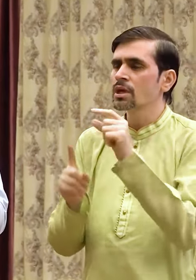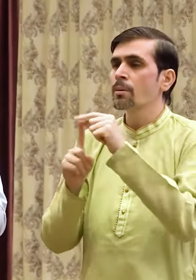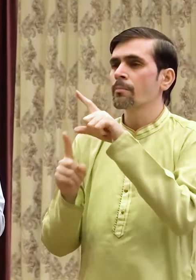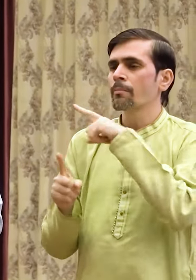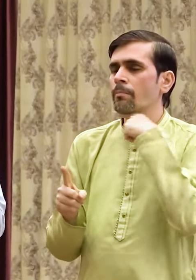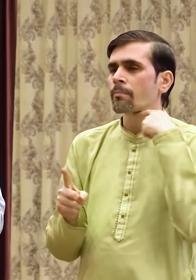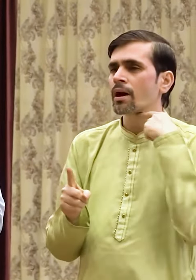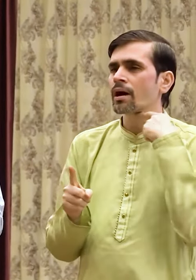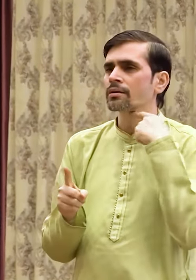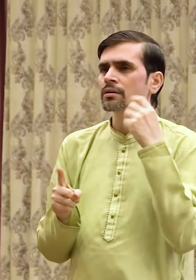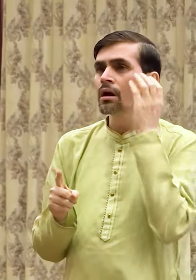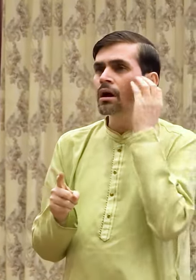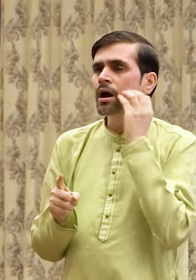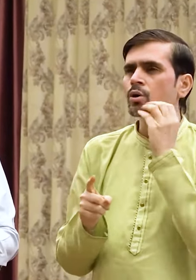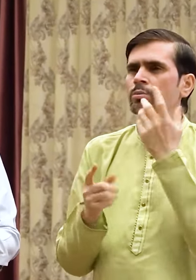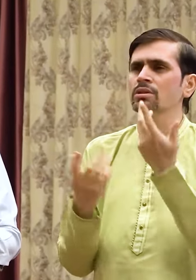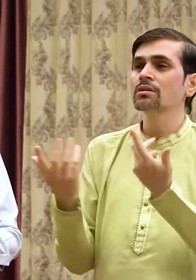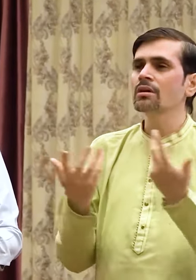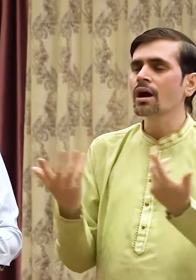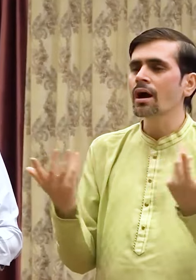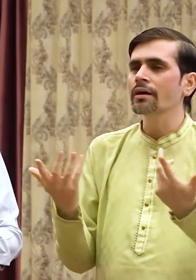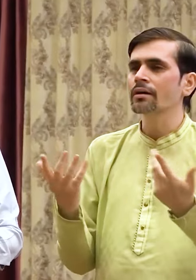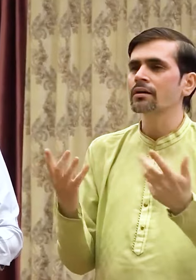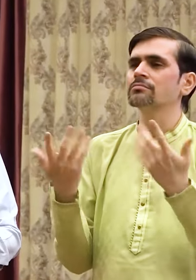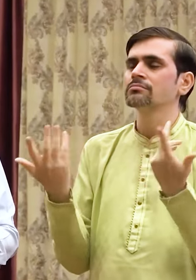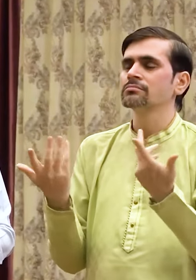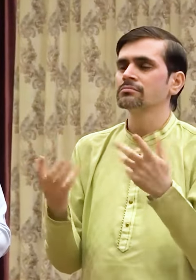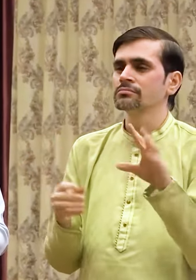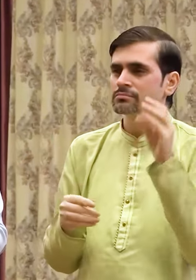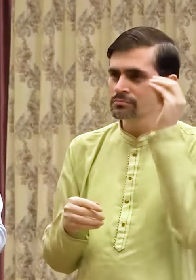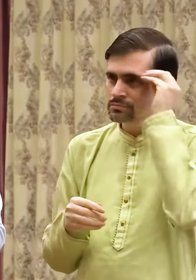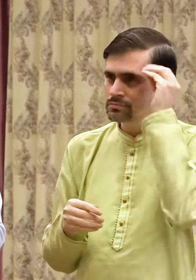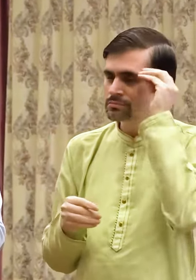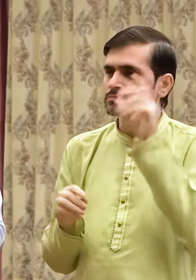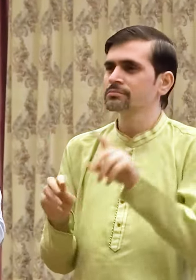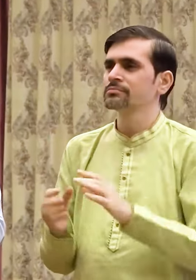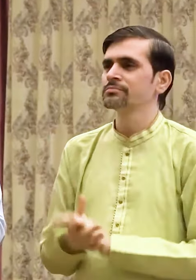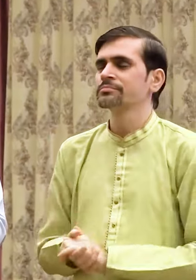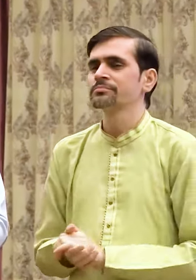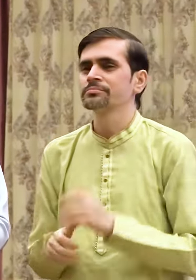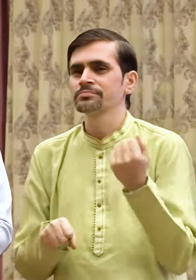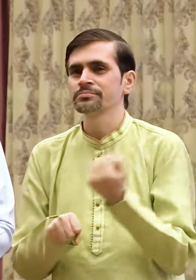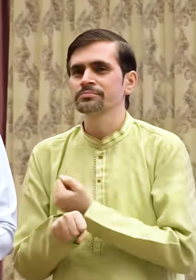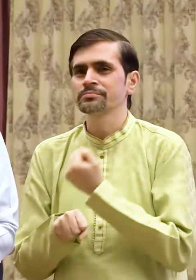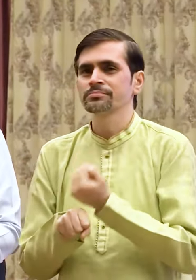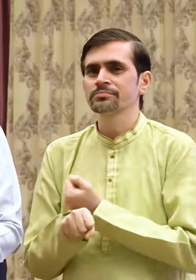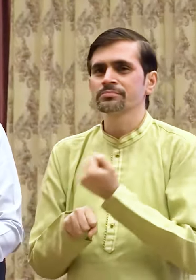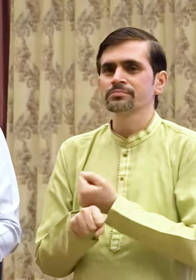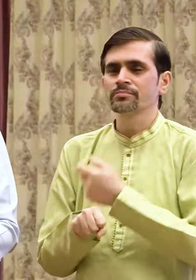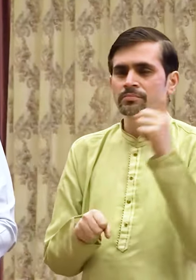And take advantage and experience of this park. We will definitely give it a try.